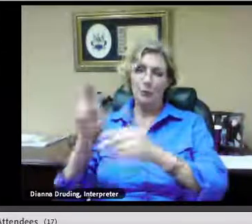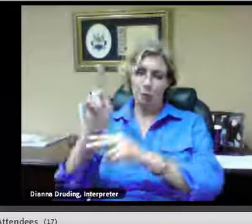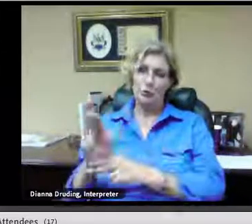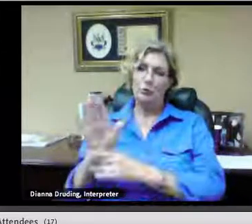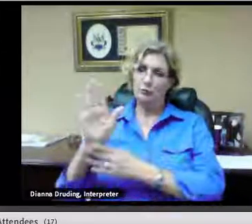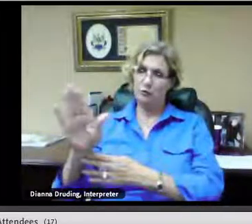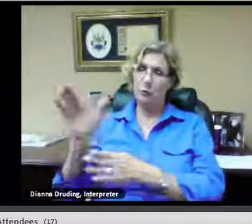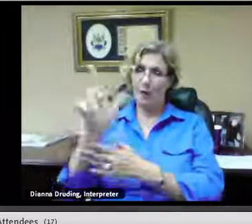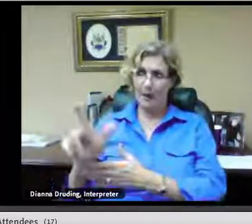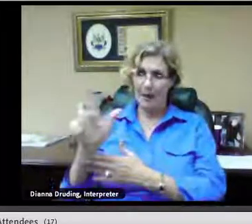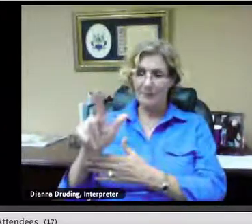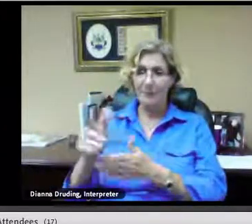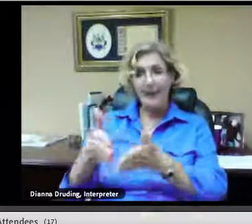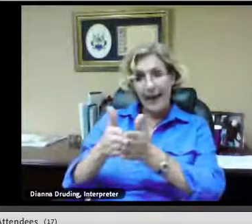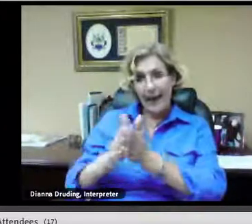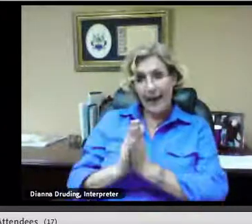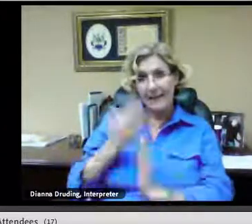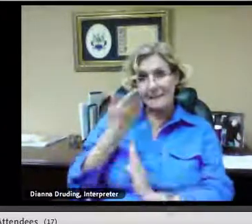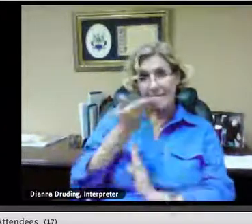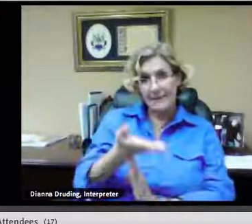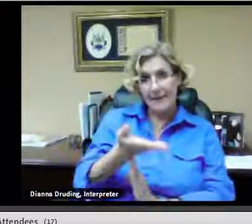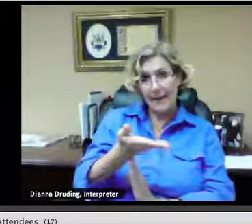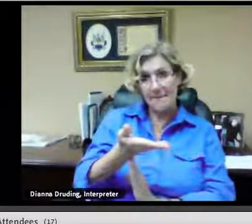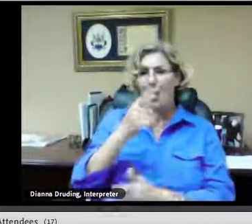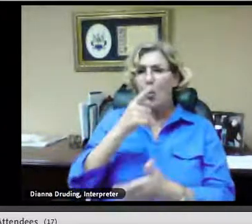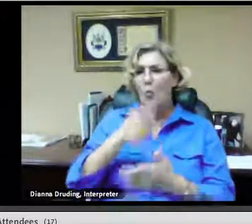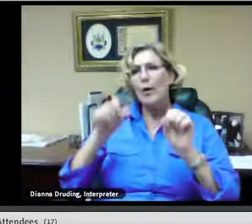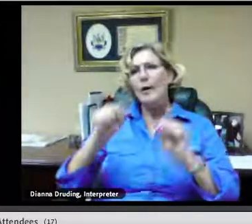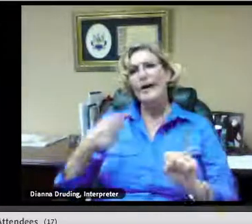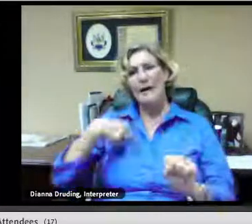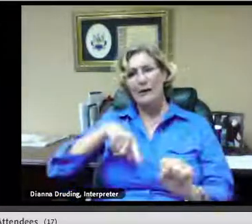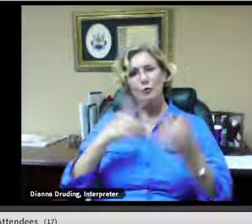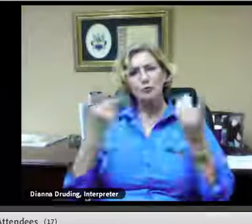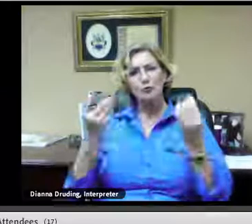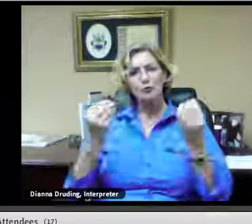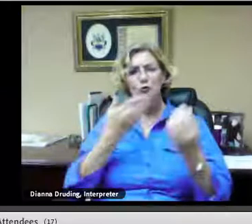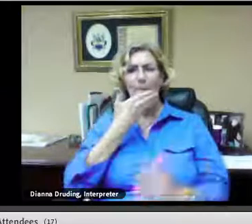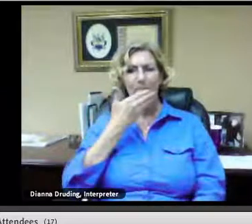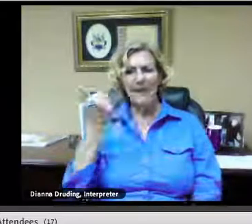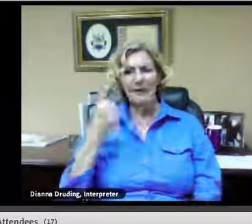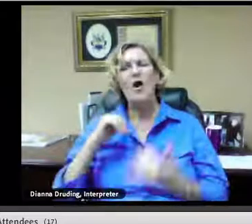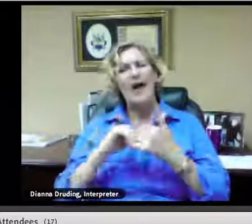You know, how do you perceive this experience? Could you sit on this, you know, program board? Could you be a part of this?